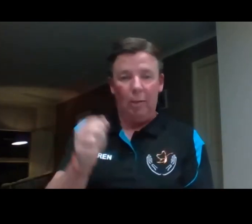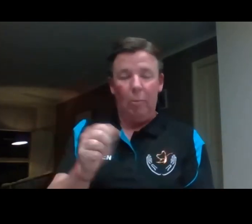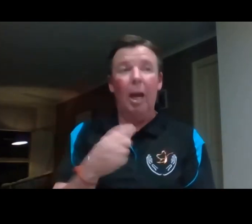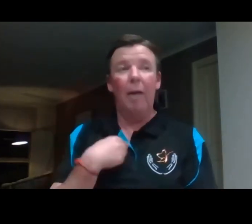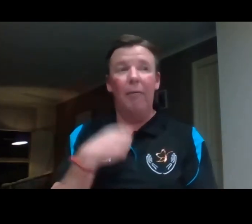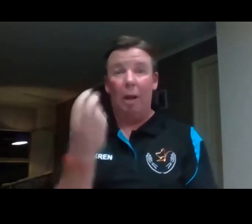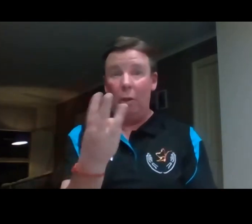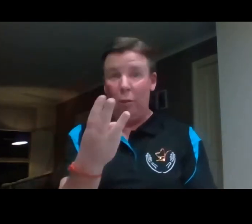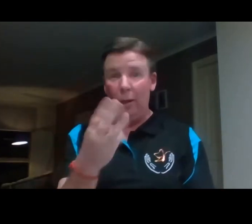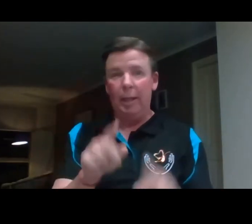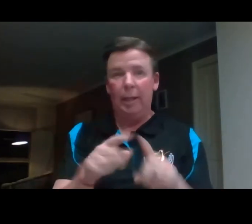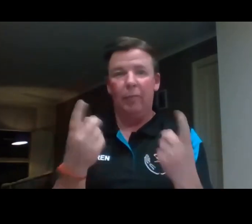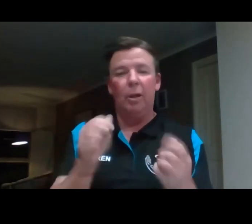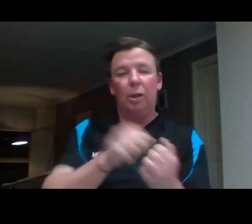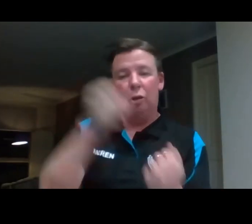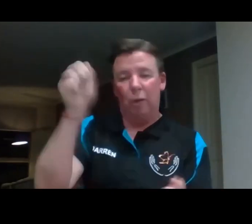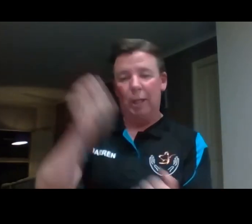I have three different degrees.